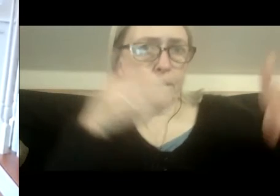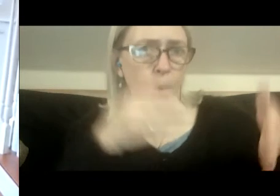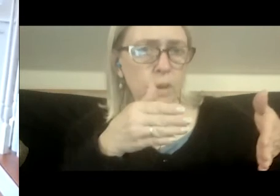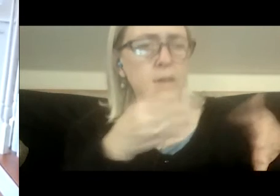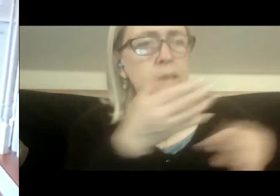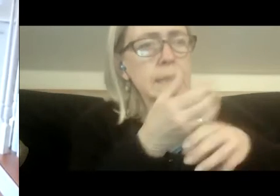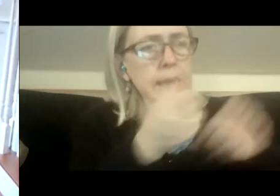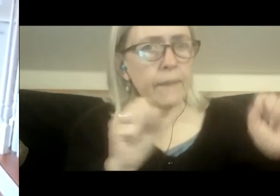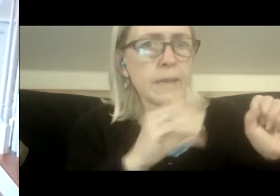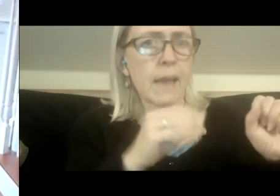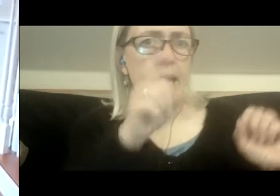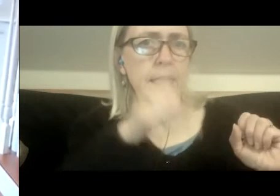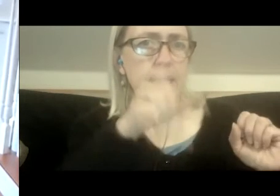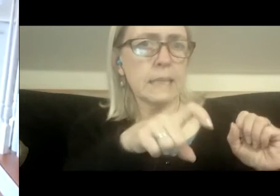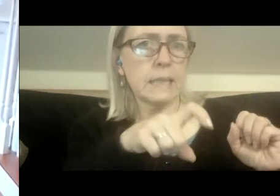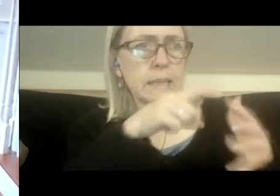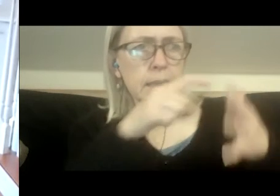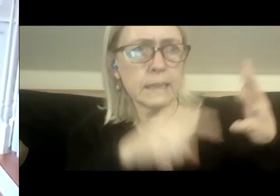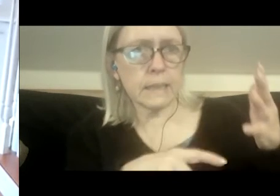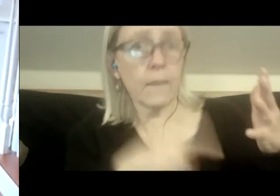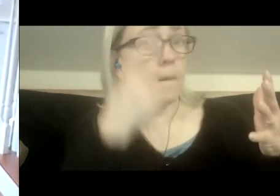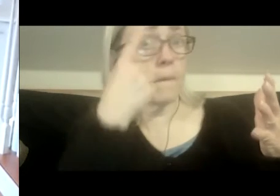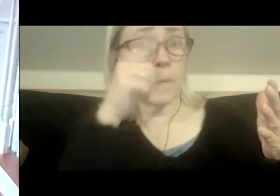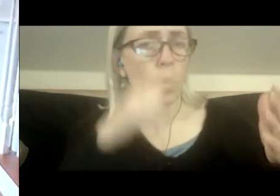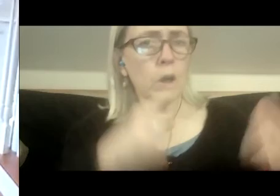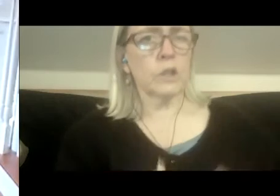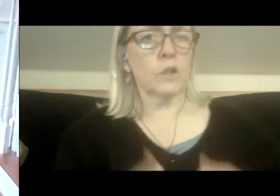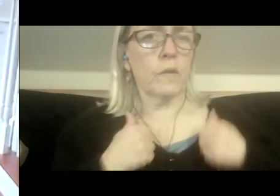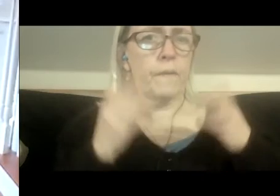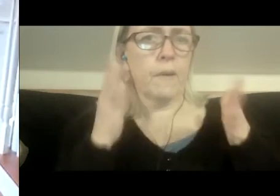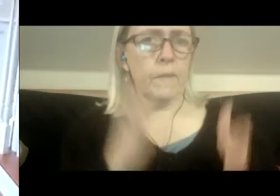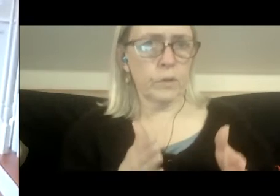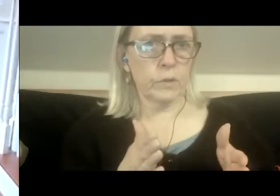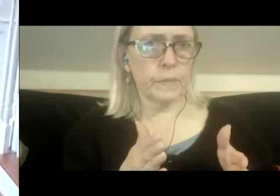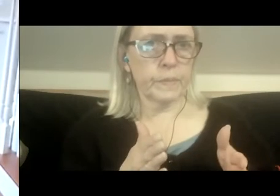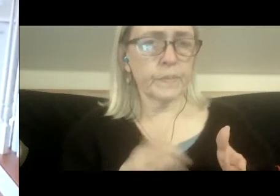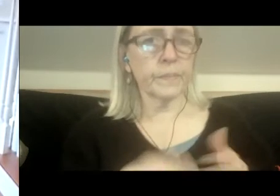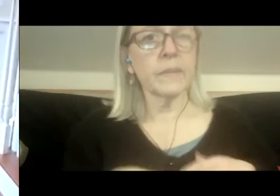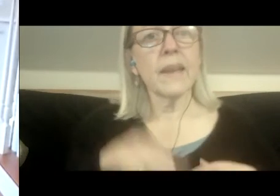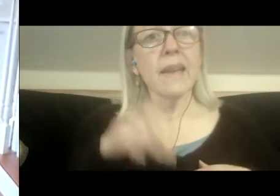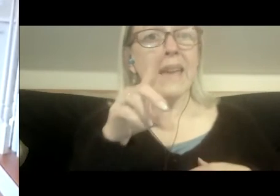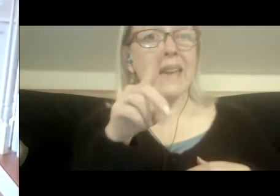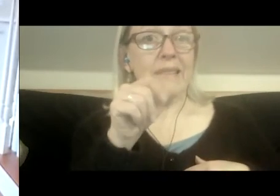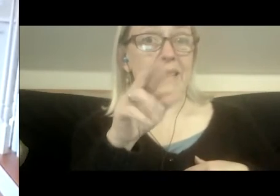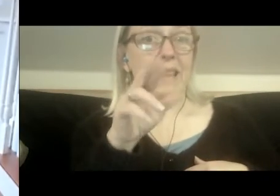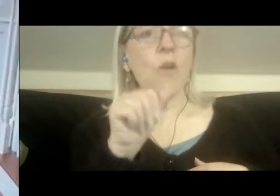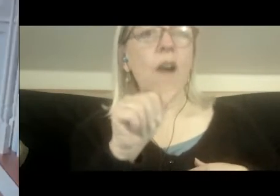Dara has been called upon as a resource by other institutions, and her work has been featured in national media.